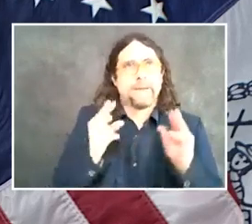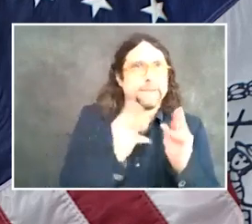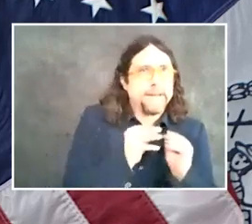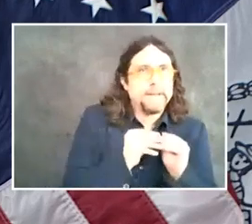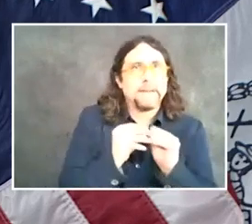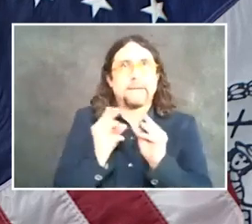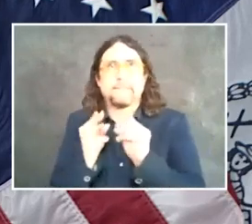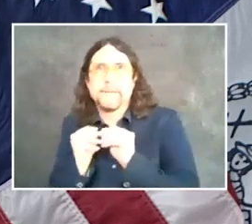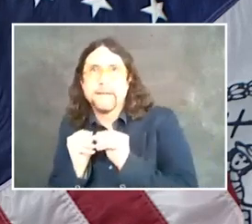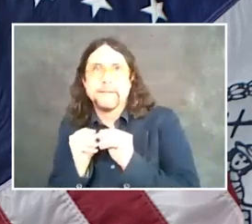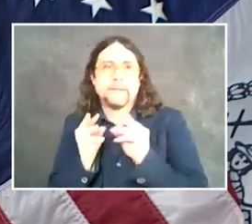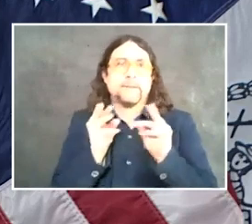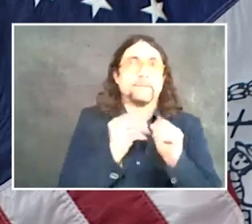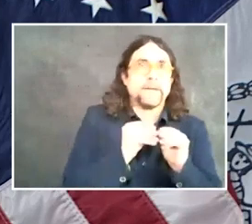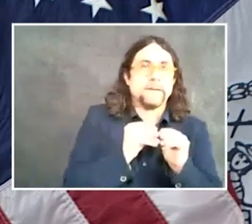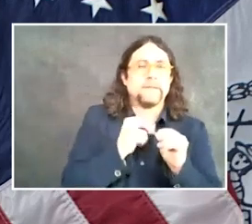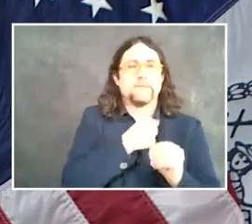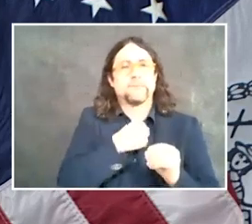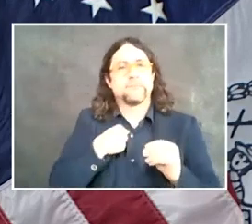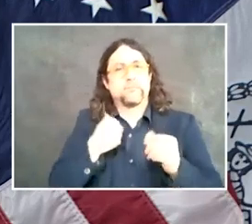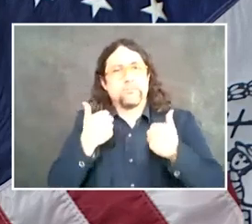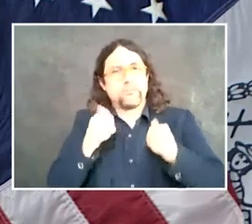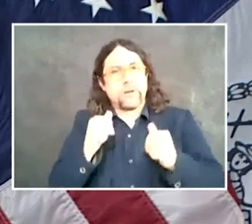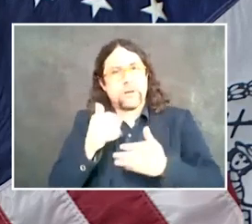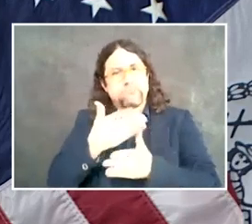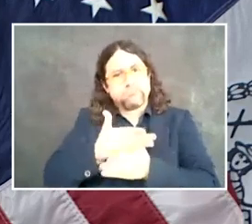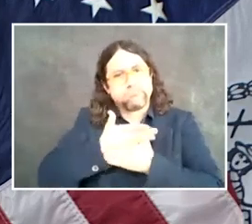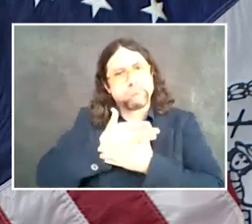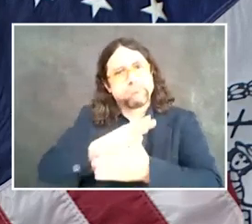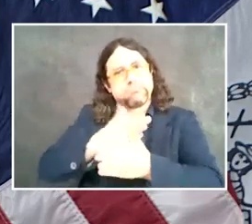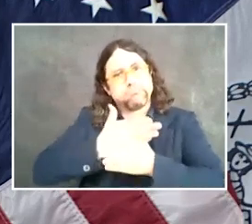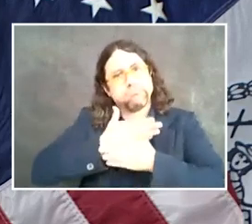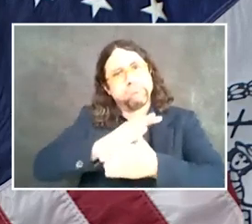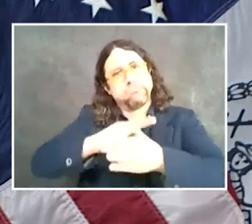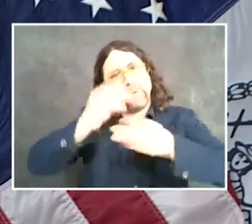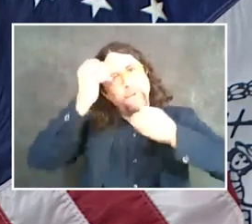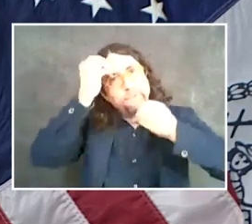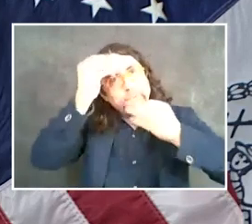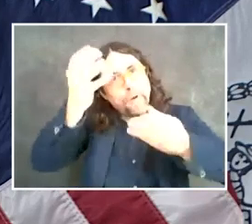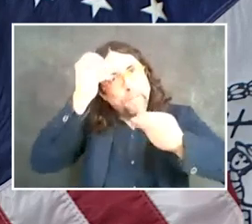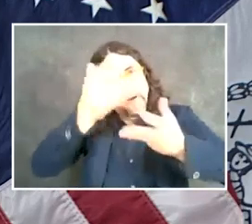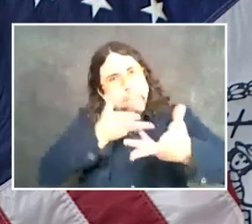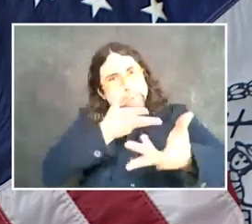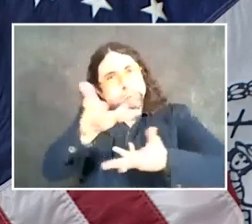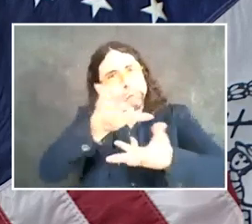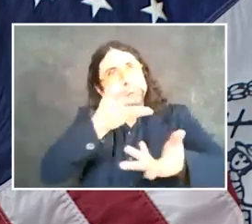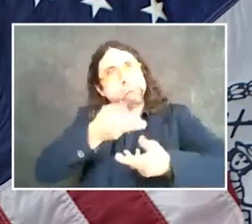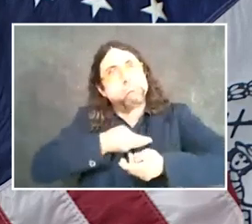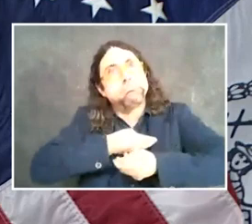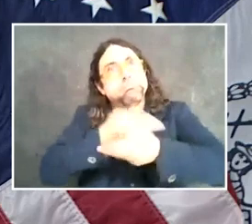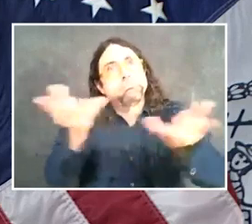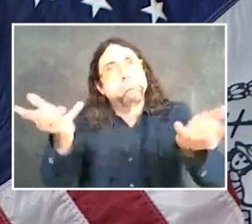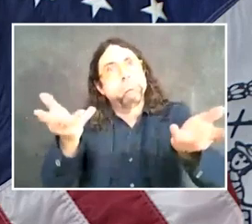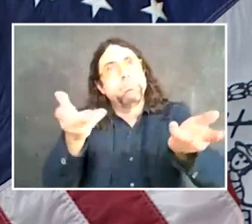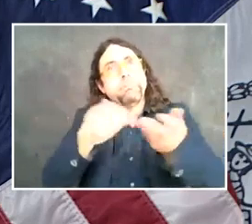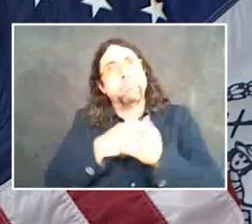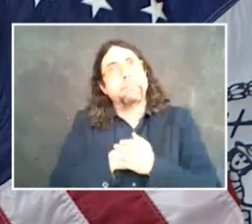GIVE YOU A LOT OF INFORMATION AND YOU'RE ALL INTELLIGENT PEOPLE.